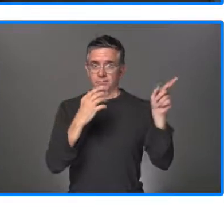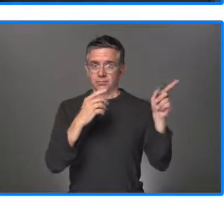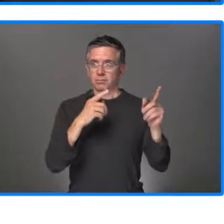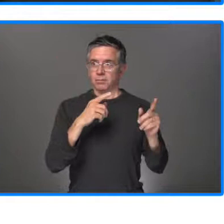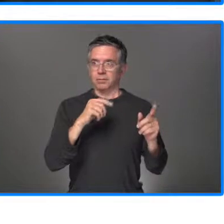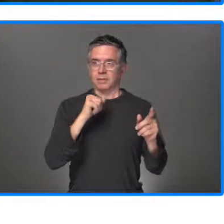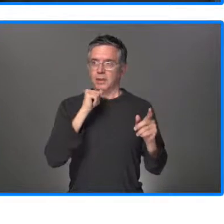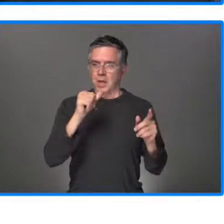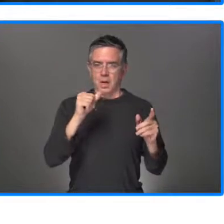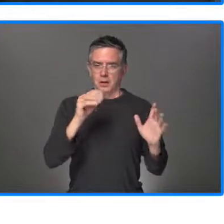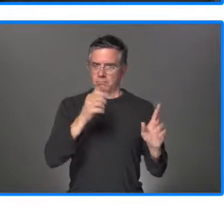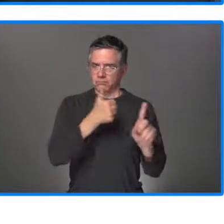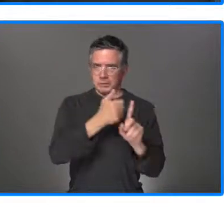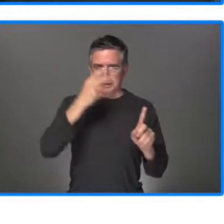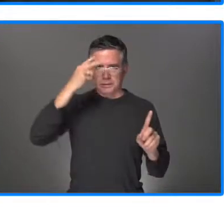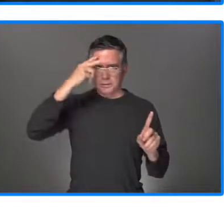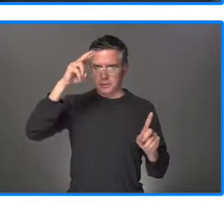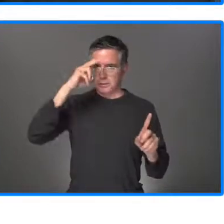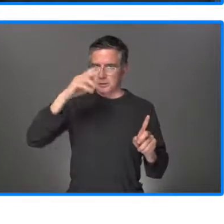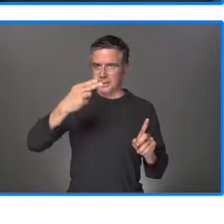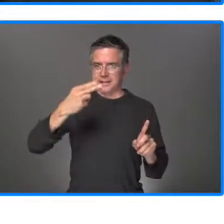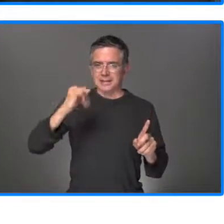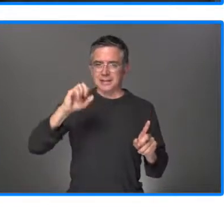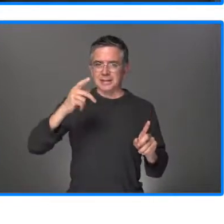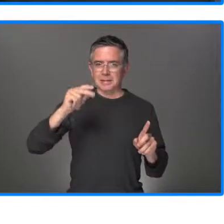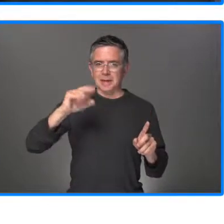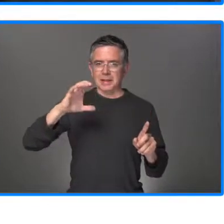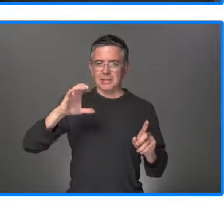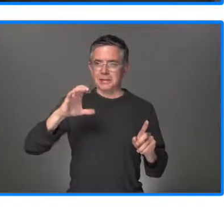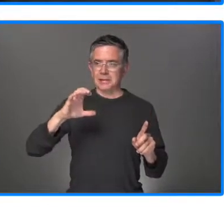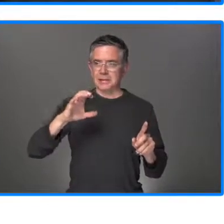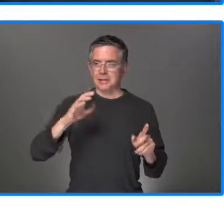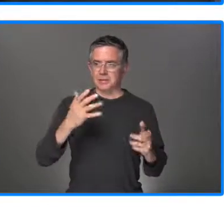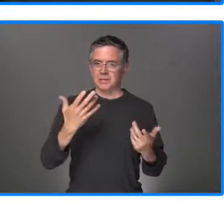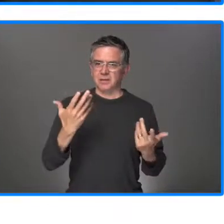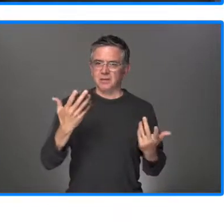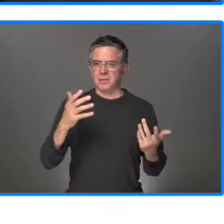represents about 78% of the population,